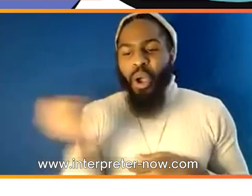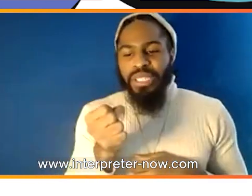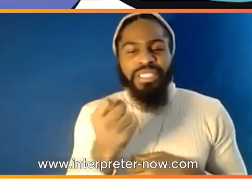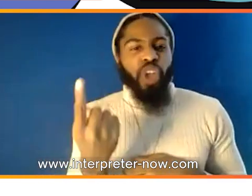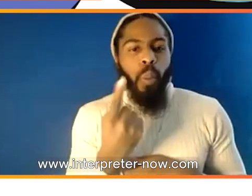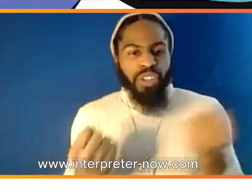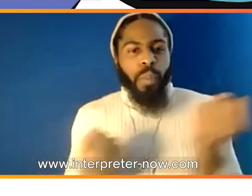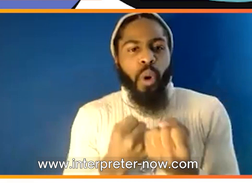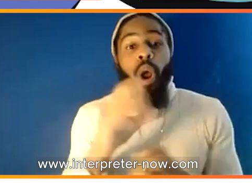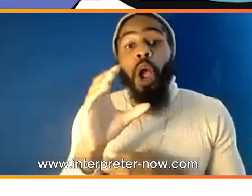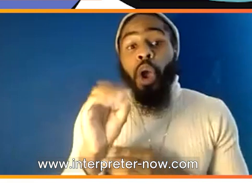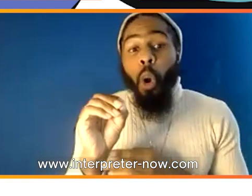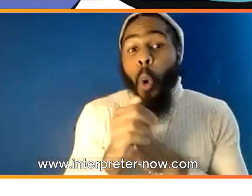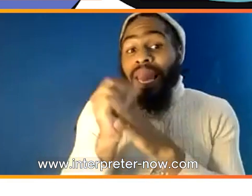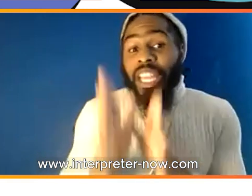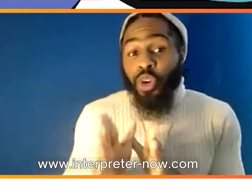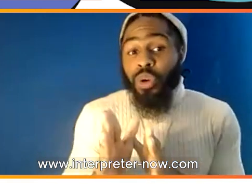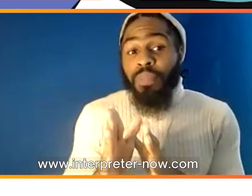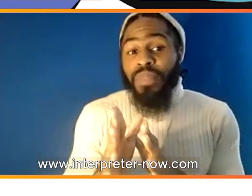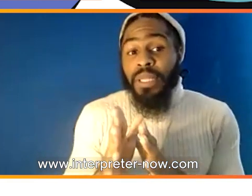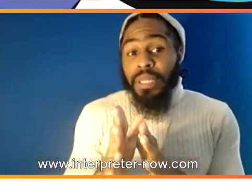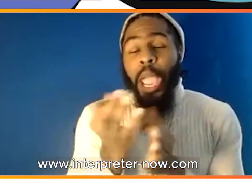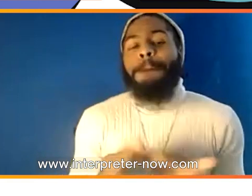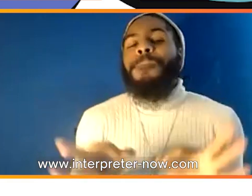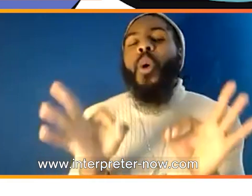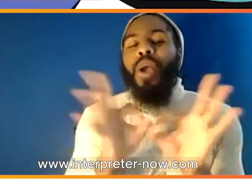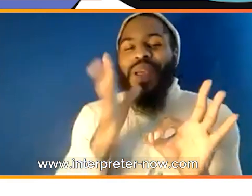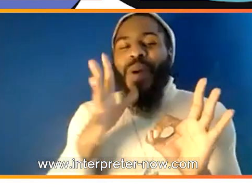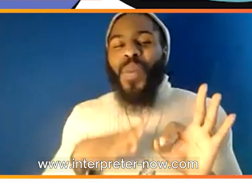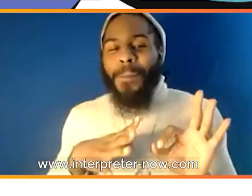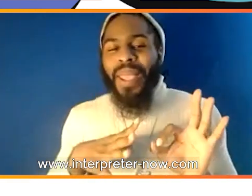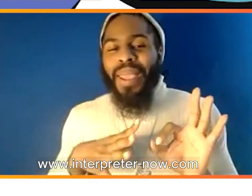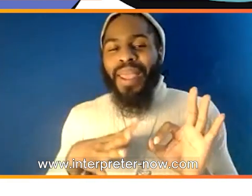a female co-leader, the yin to the yang. That there's maybe something that I thought was